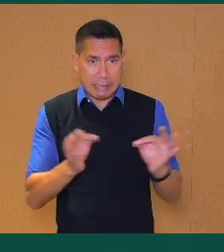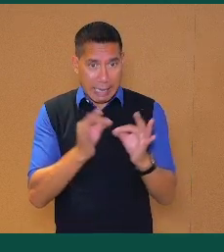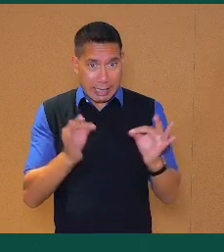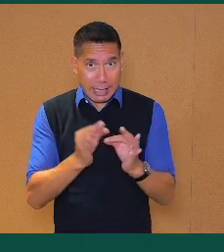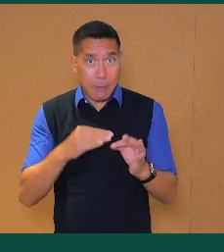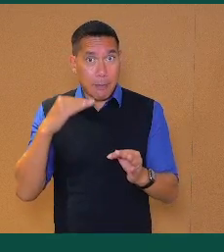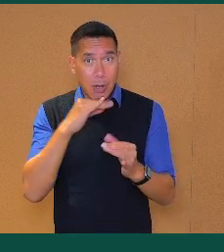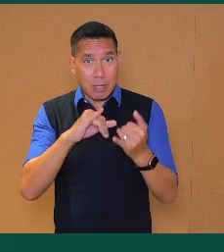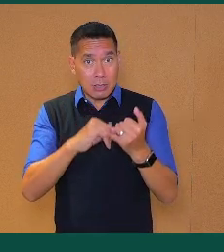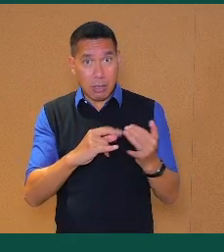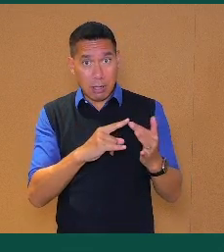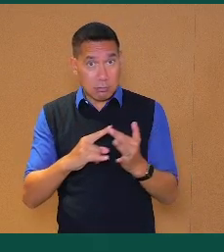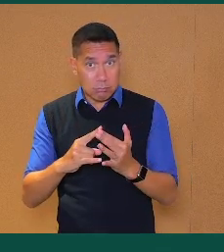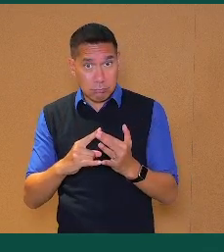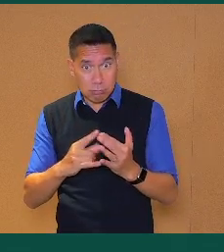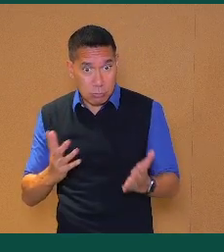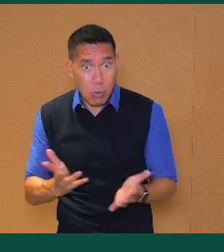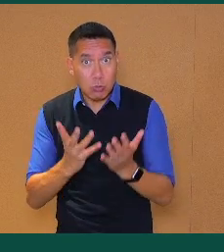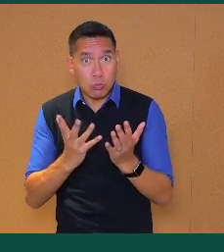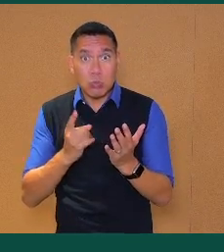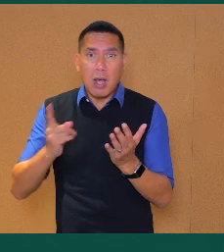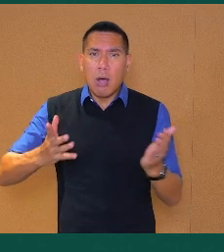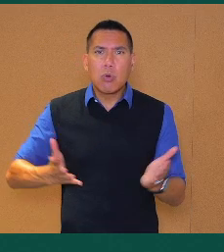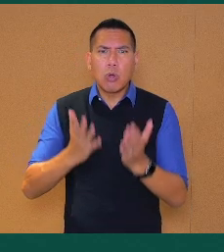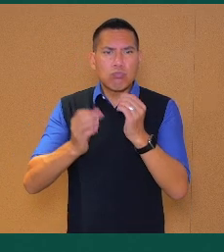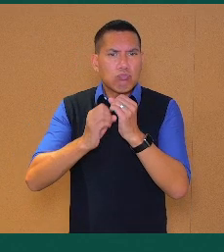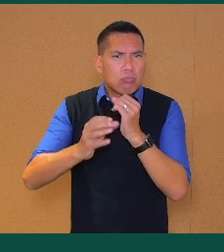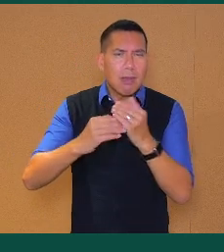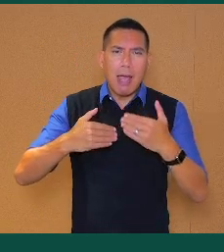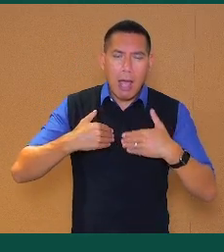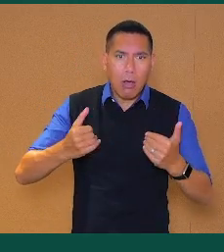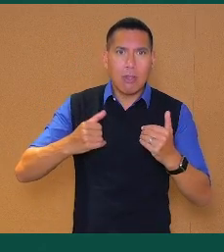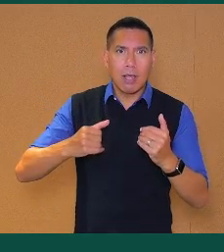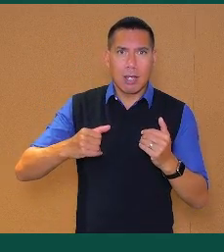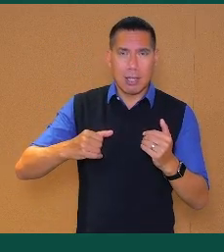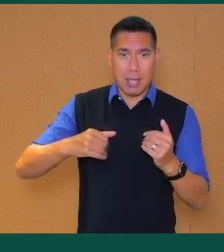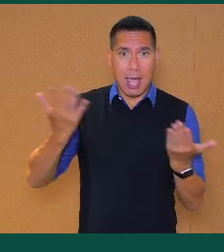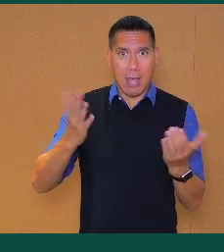This campaign promotes the health and climate co-benefits of edible gardening in Melbourne's South East.